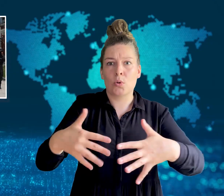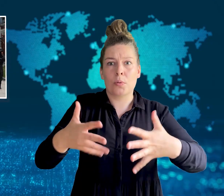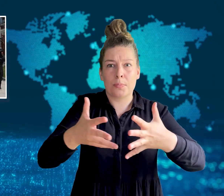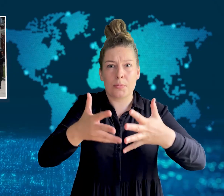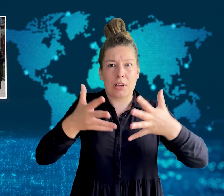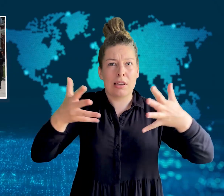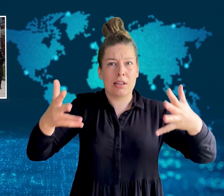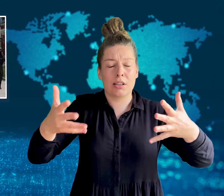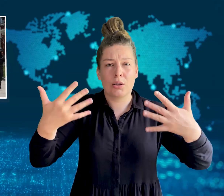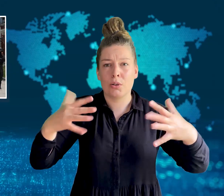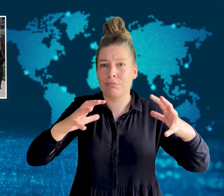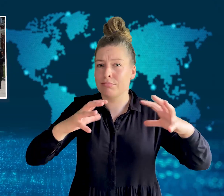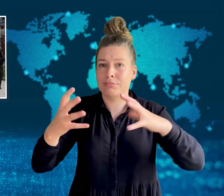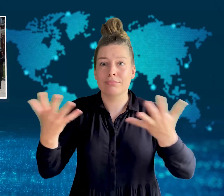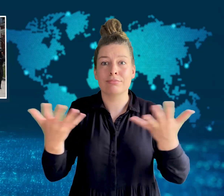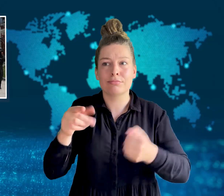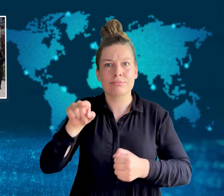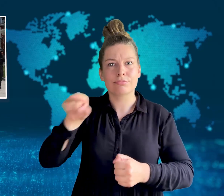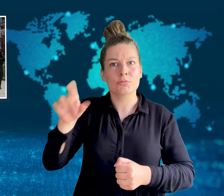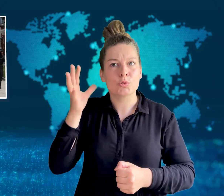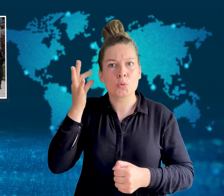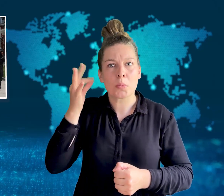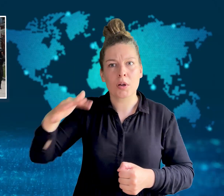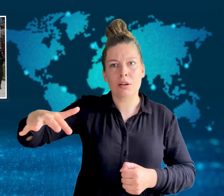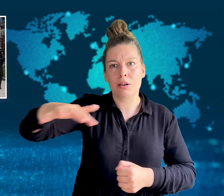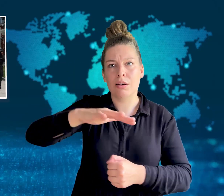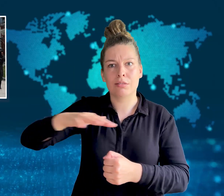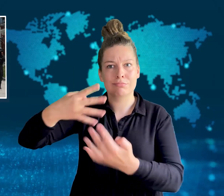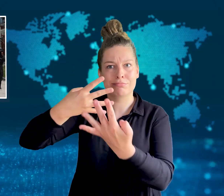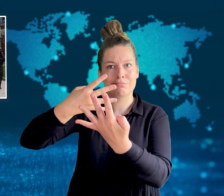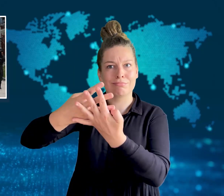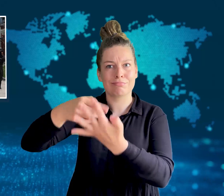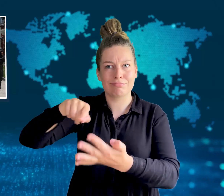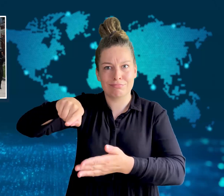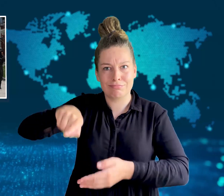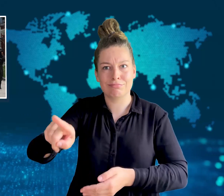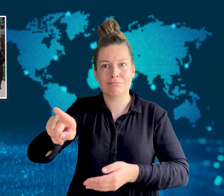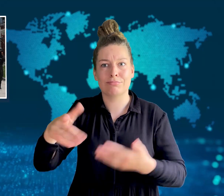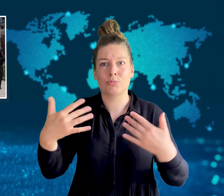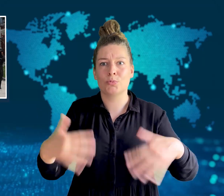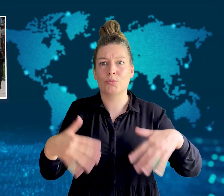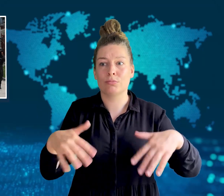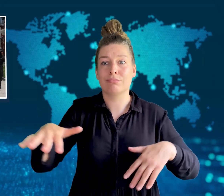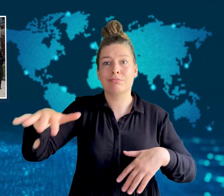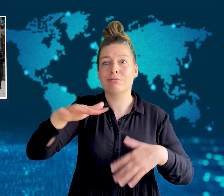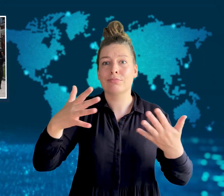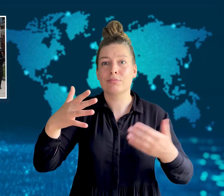One such brutal attack occurred in a women's prison.